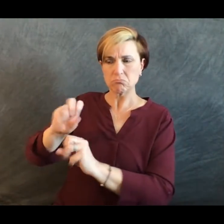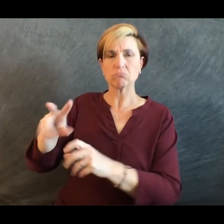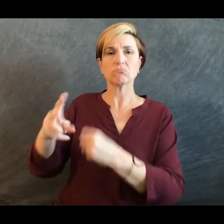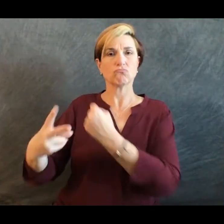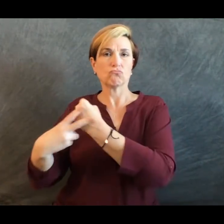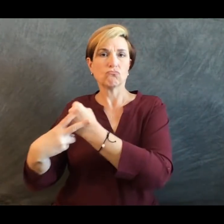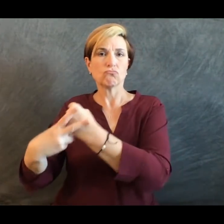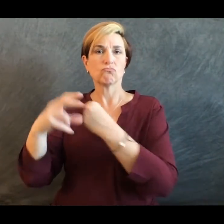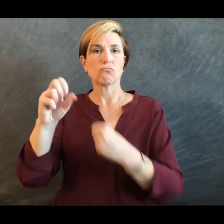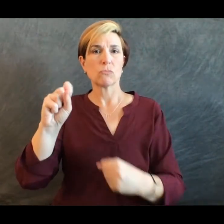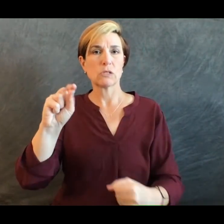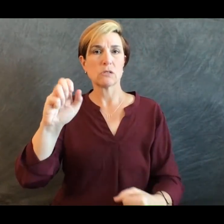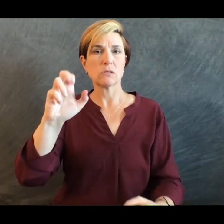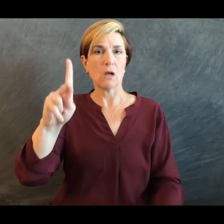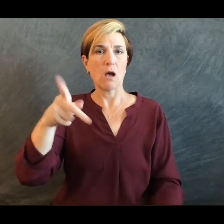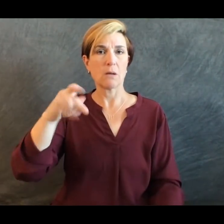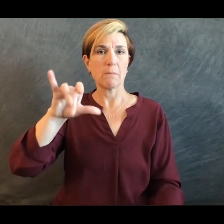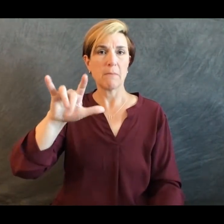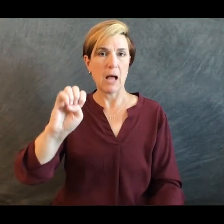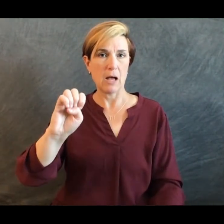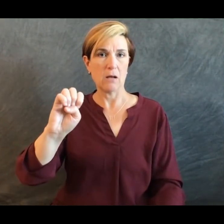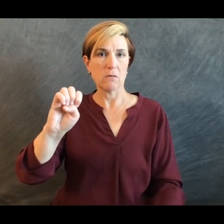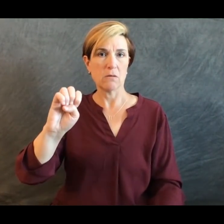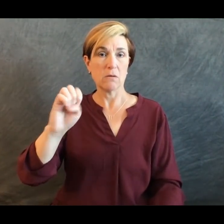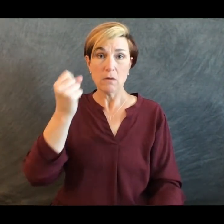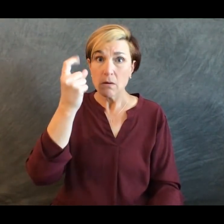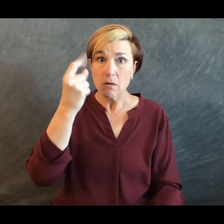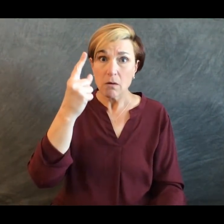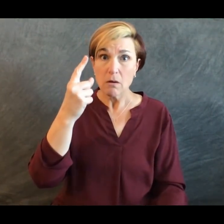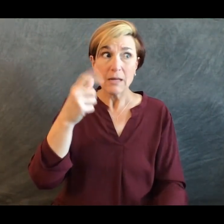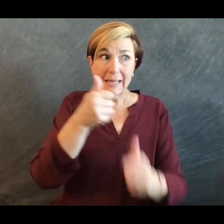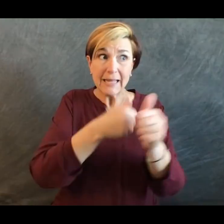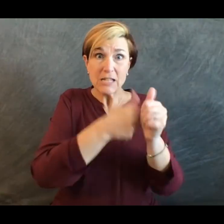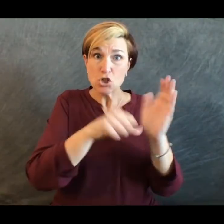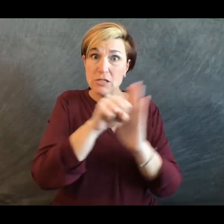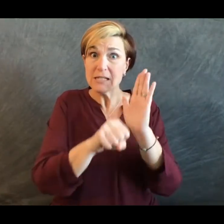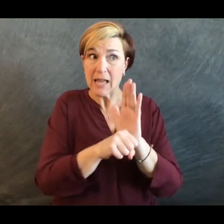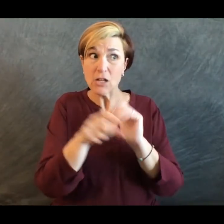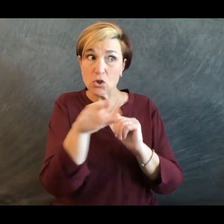they should have had in the States and so we're working with governor's on that